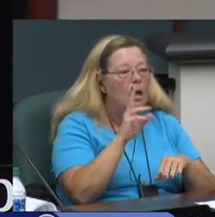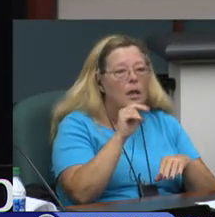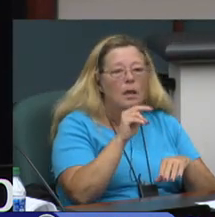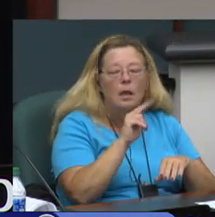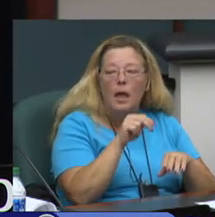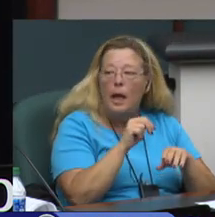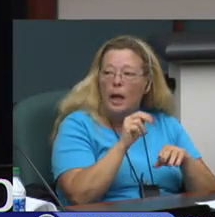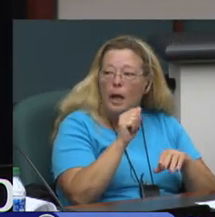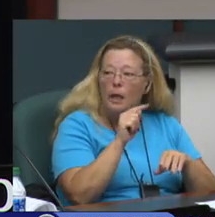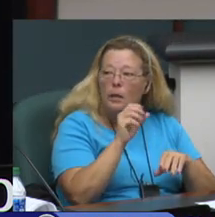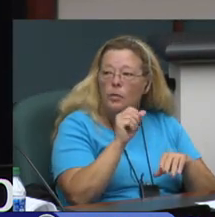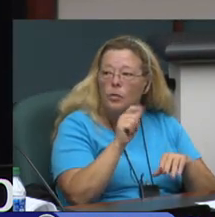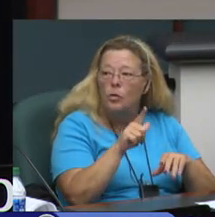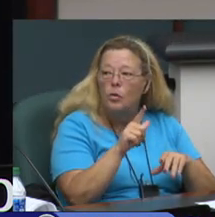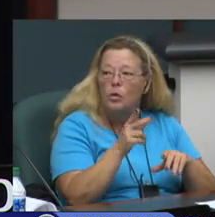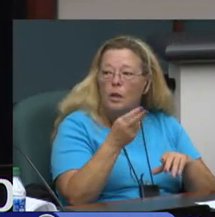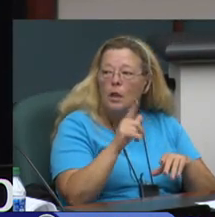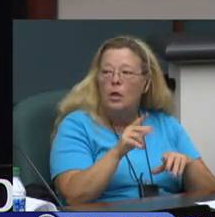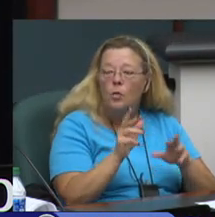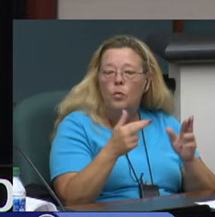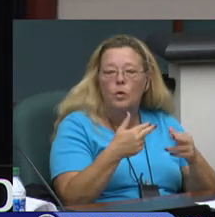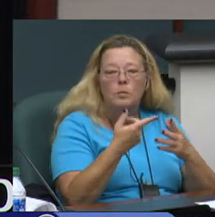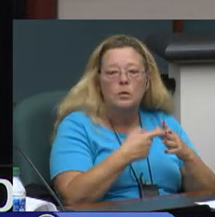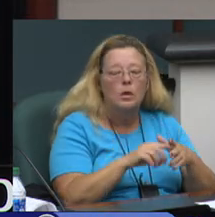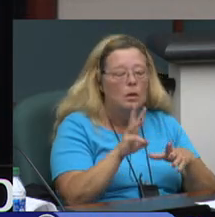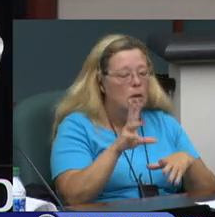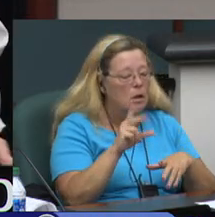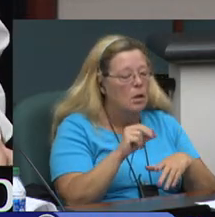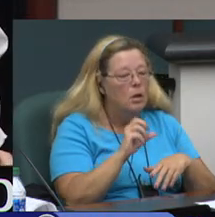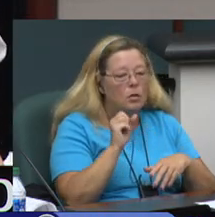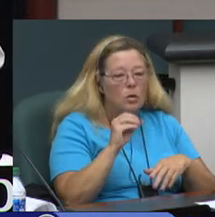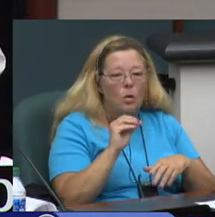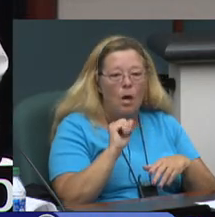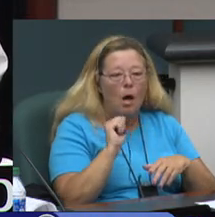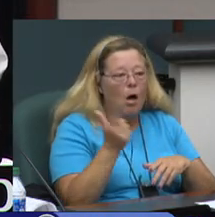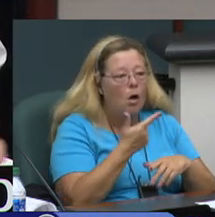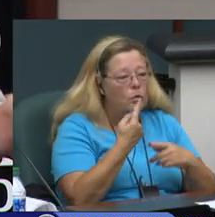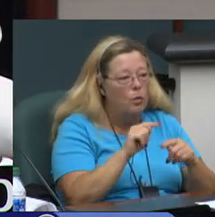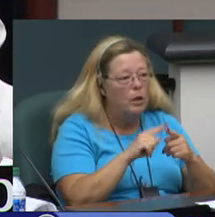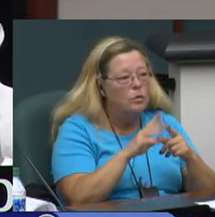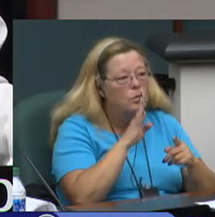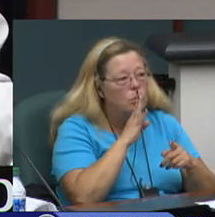thank you thank you and let's all try to speak into our microphones and I forget